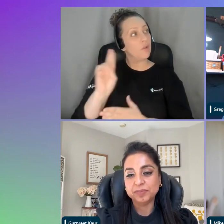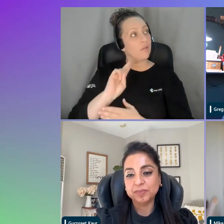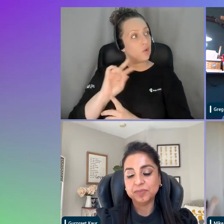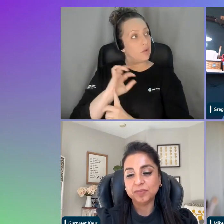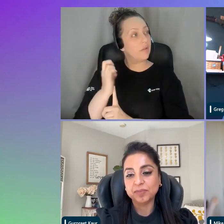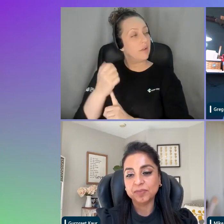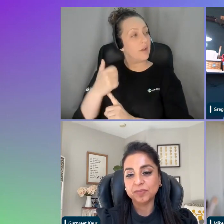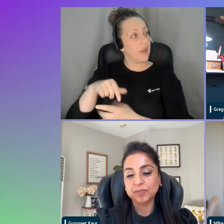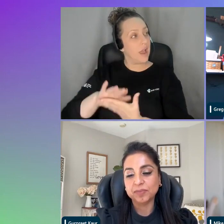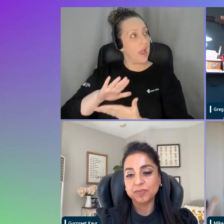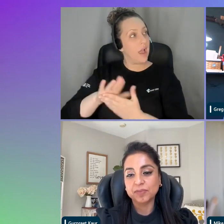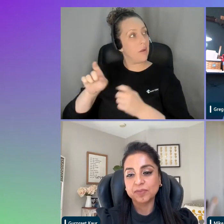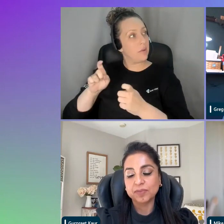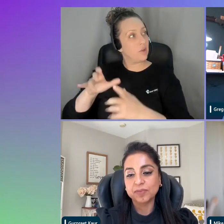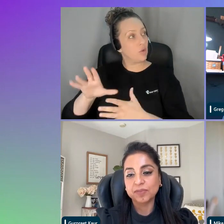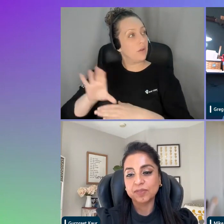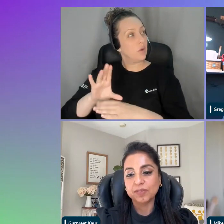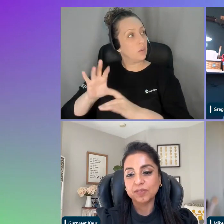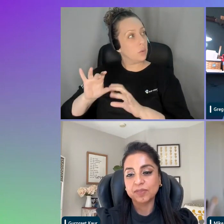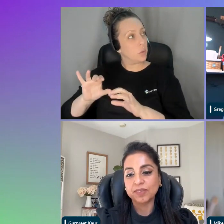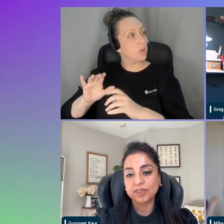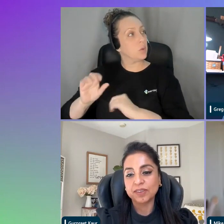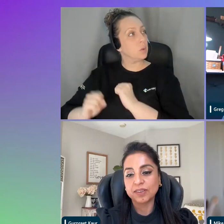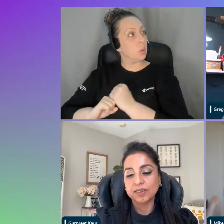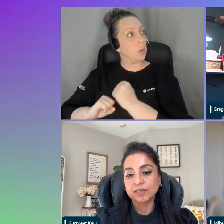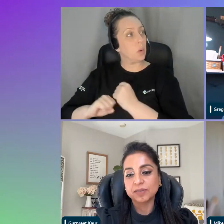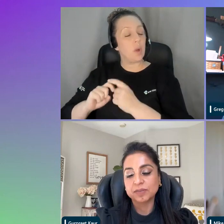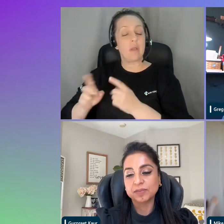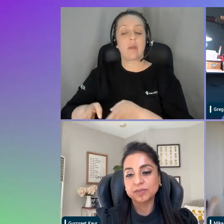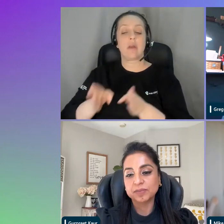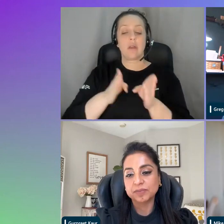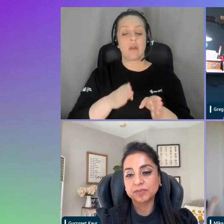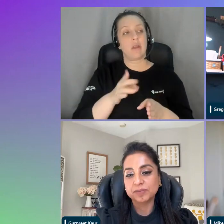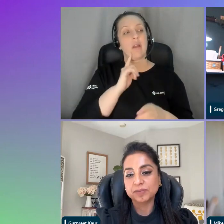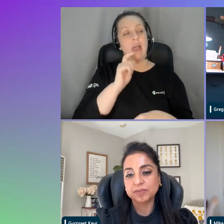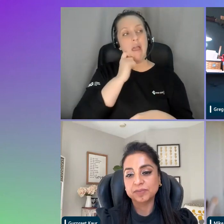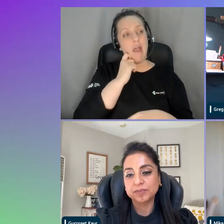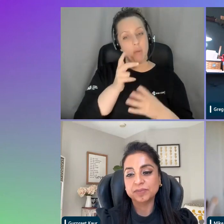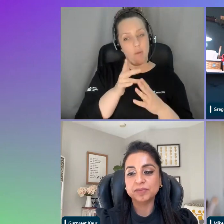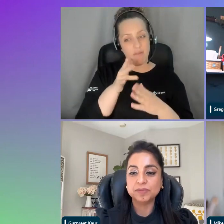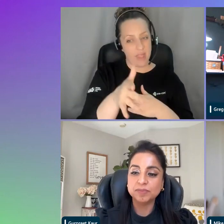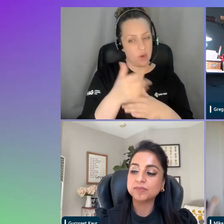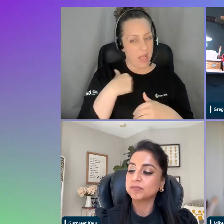academic and administrative computing support. Uh, then moved over to Apple eventually. And I think a lot of people know